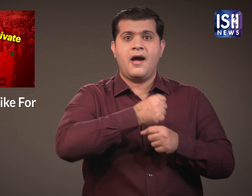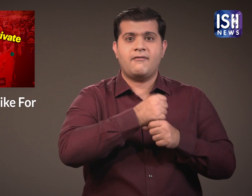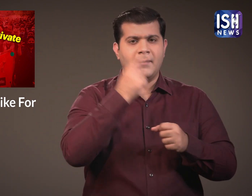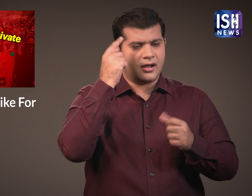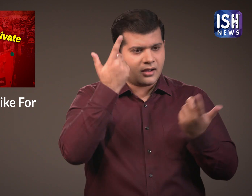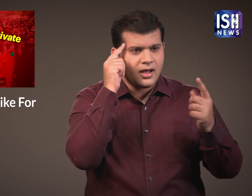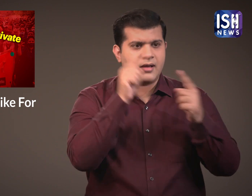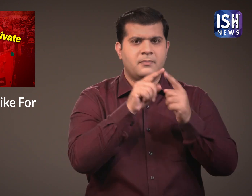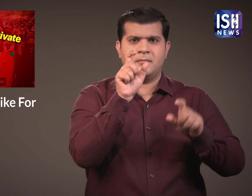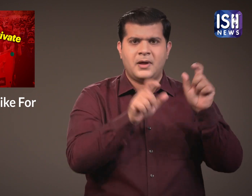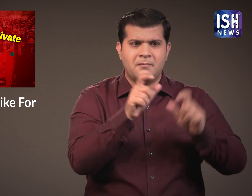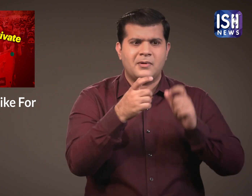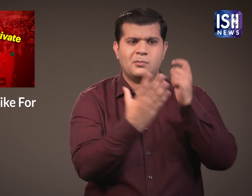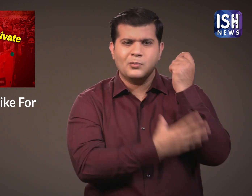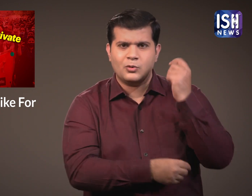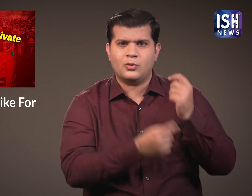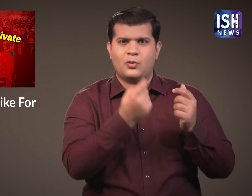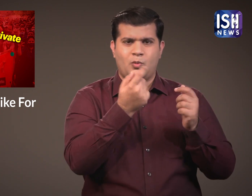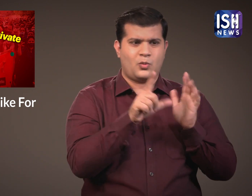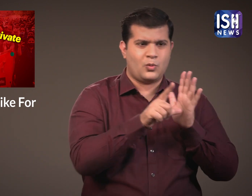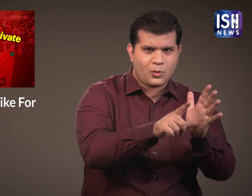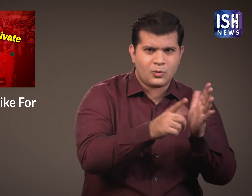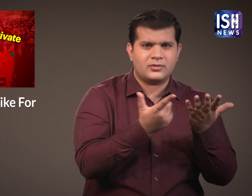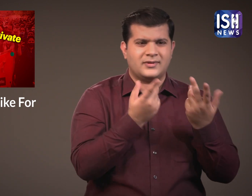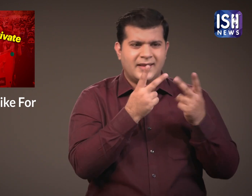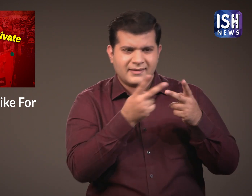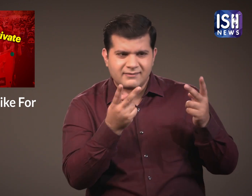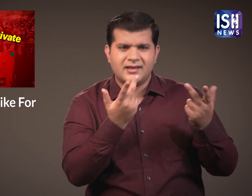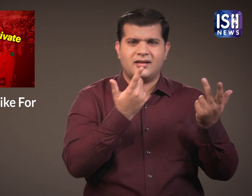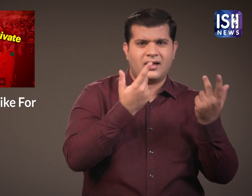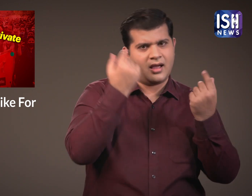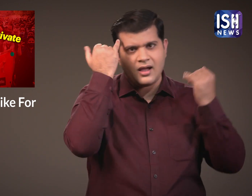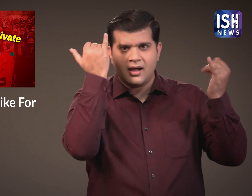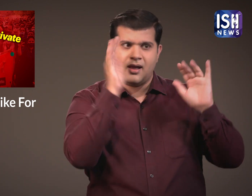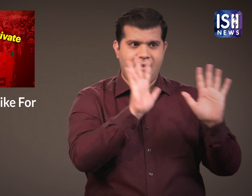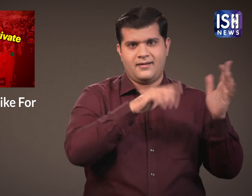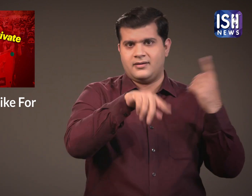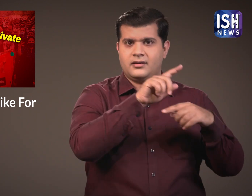These banks pay more attention to underprivileged customers to help them out financially.